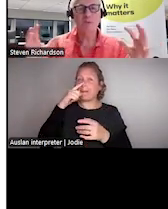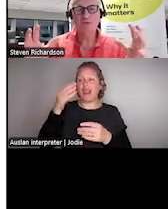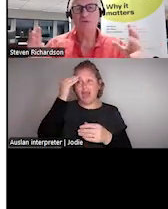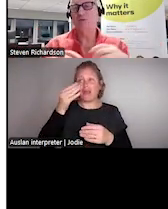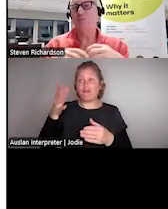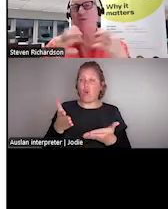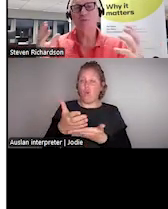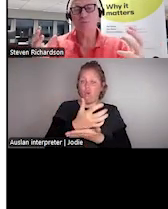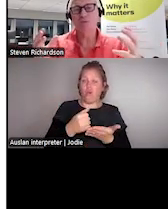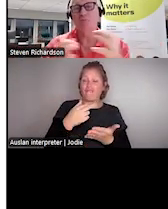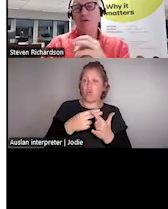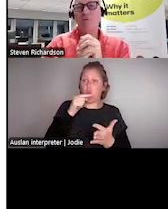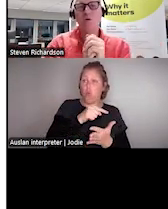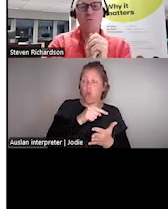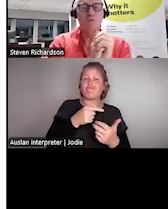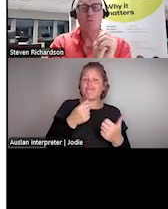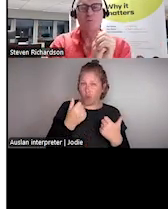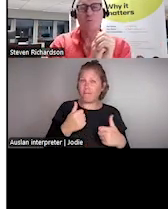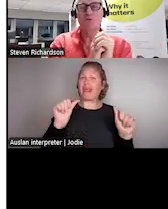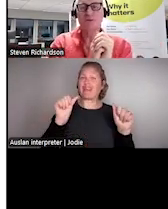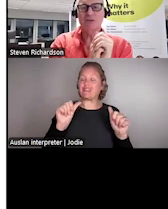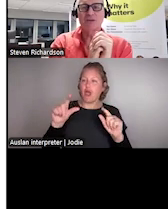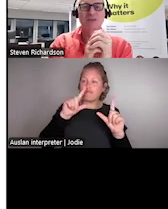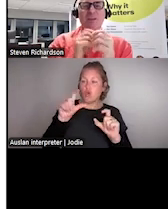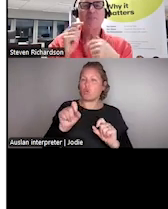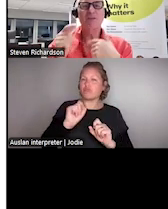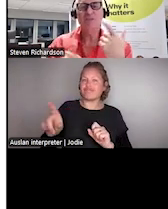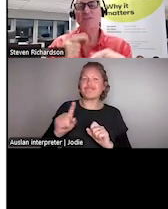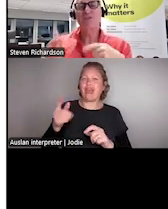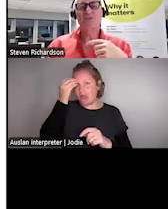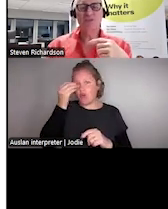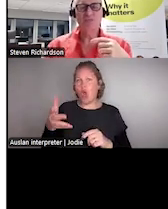pictures and have a pictorial around what the project did. Because you want to nurture those